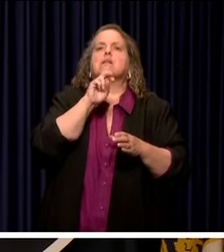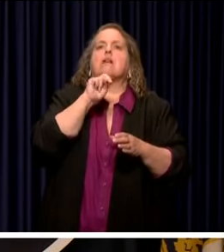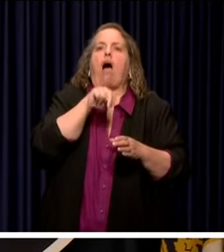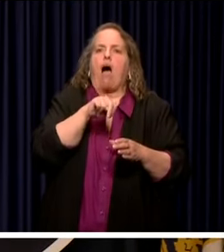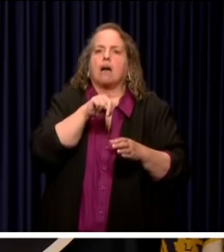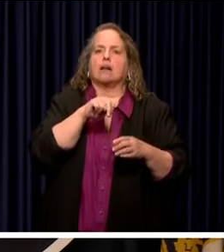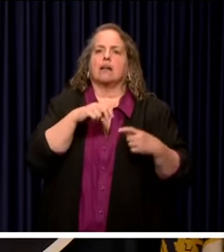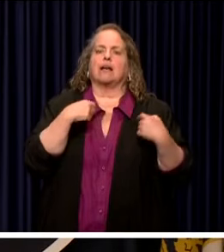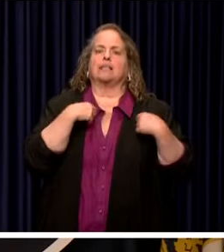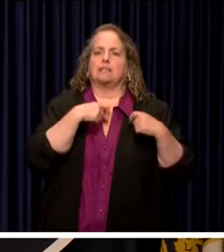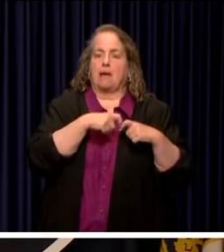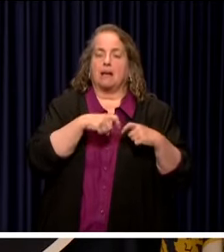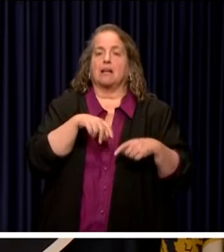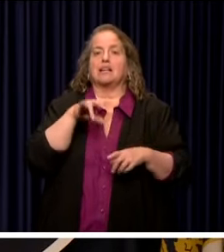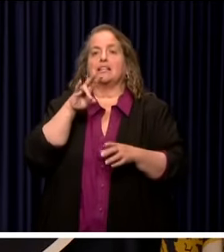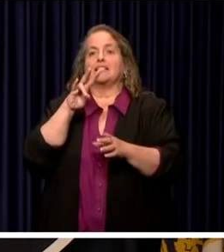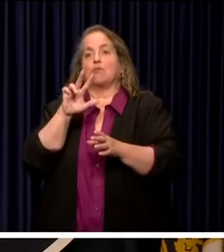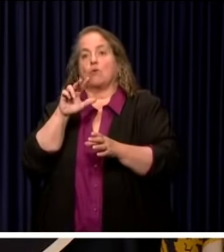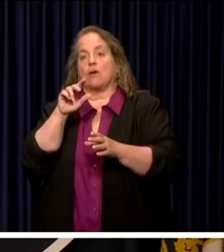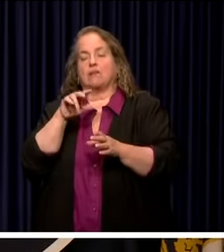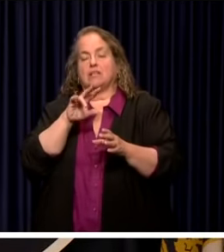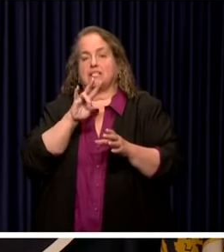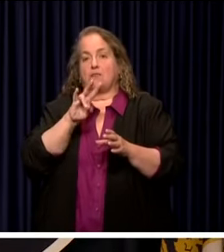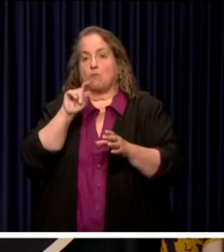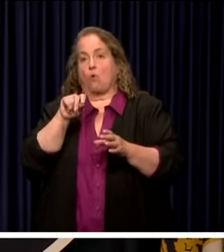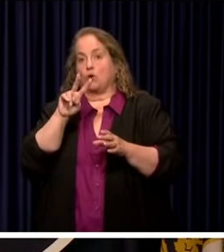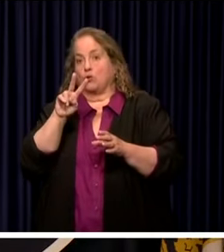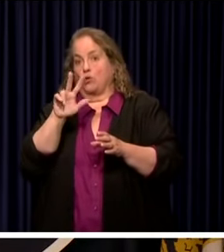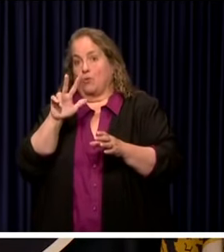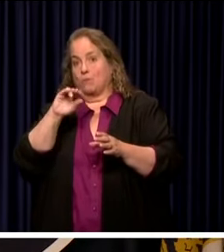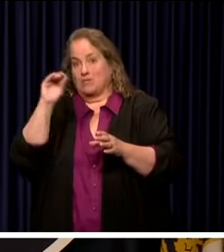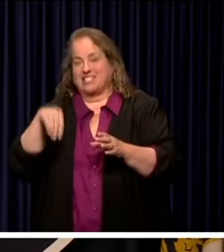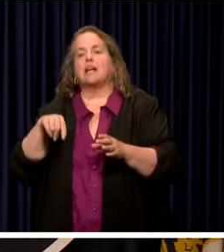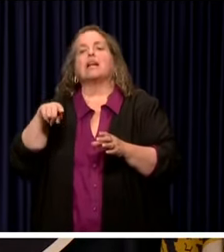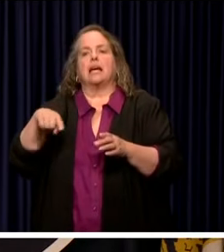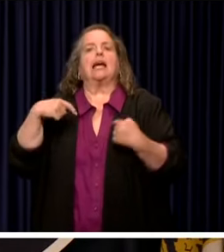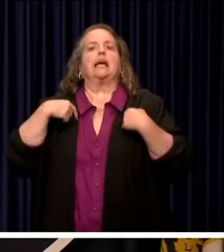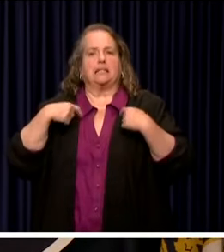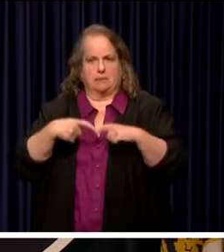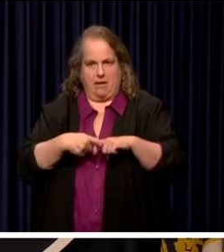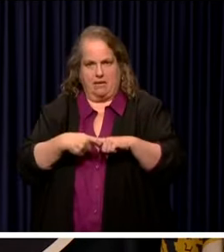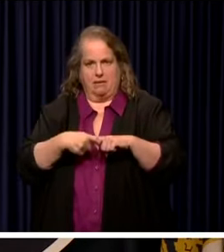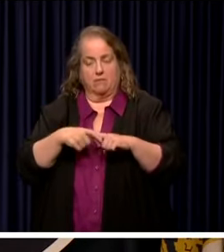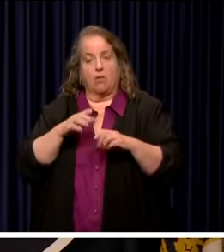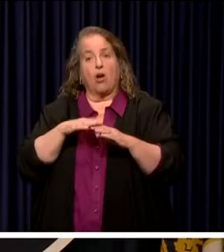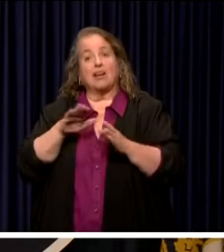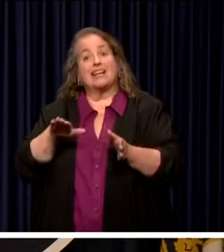HARM. THAT ANNOUNCEMENT WILL BE